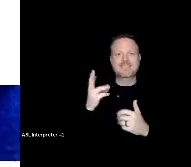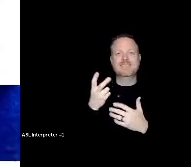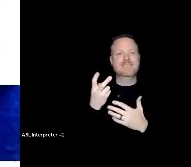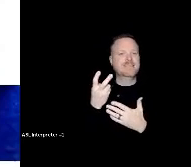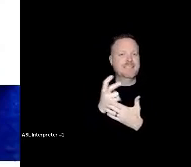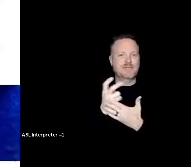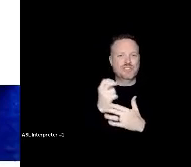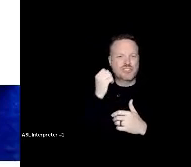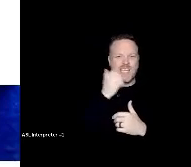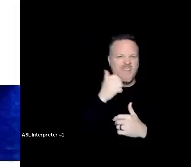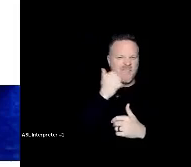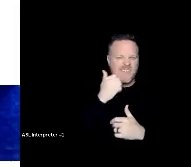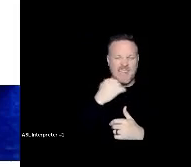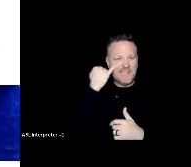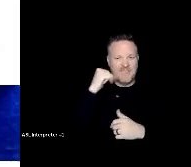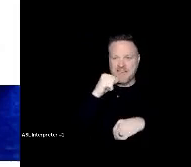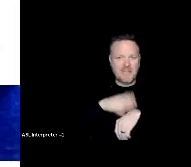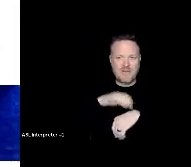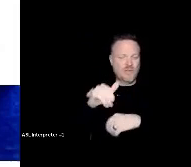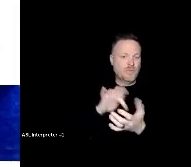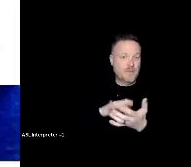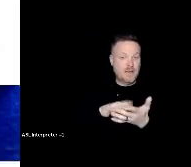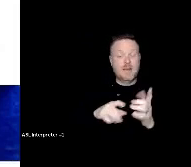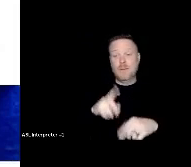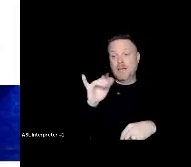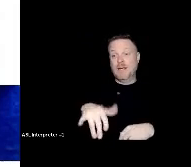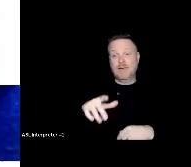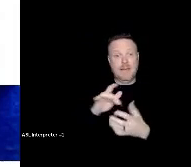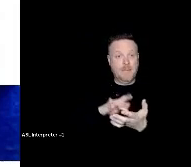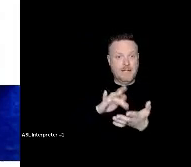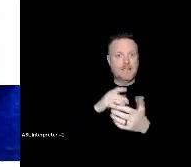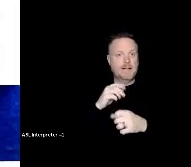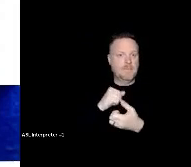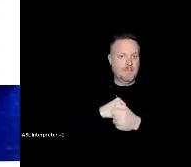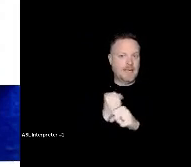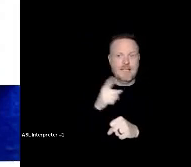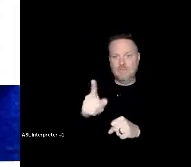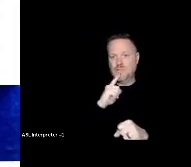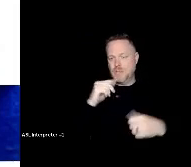If he wasn't on the medications, the medications make him tired and dizzy.